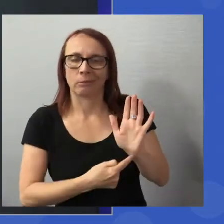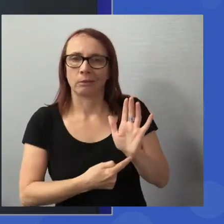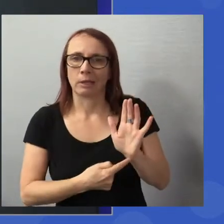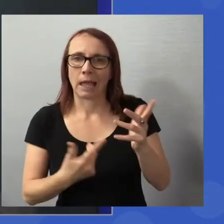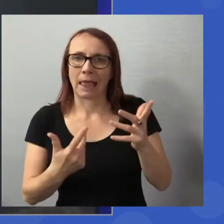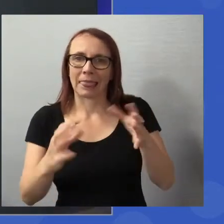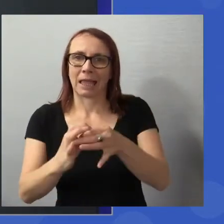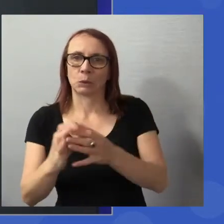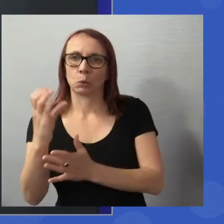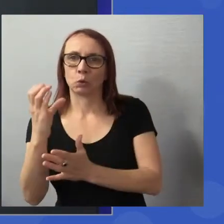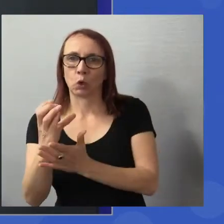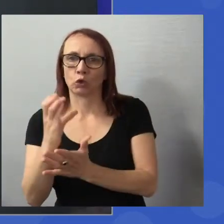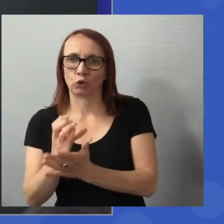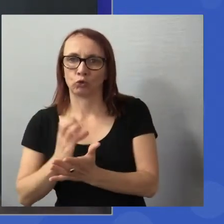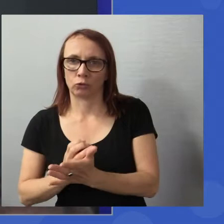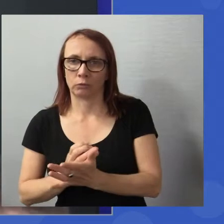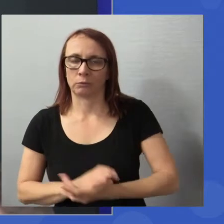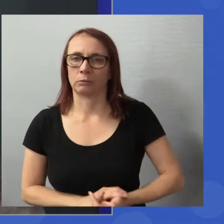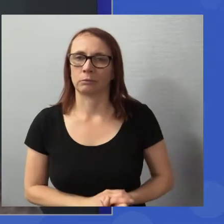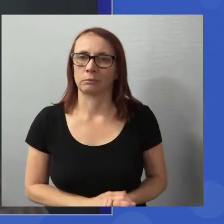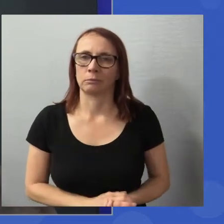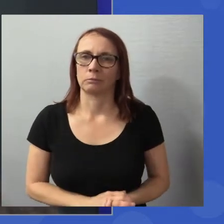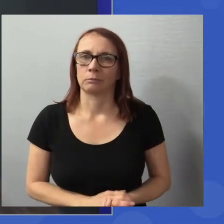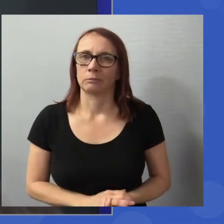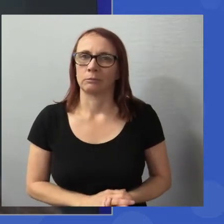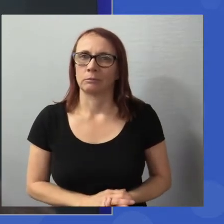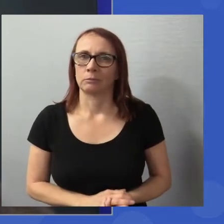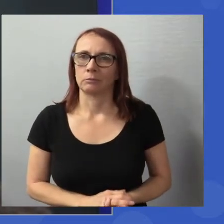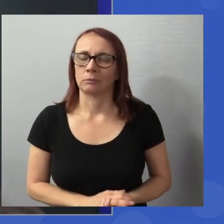they'll be drawing this out kind of we're paralyzed maybe is it maybe